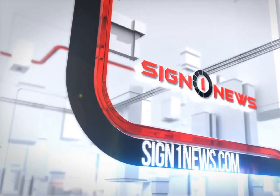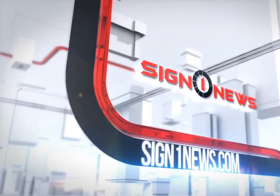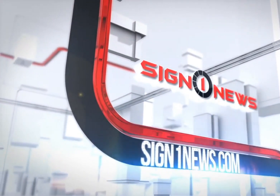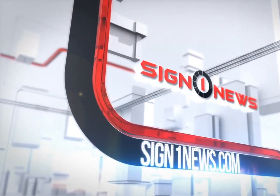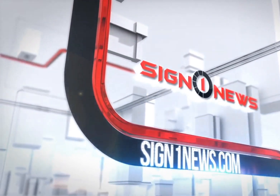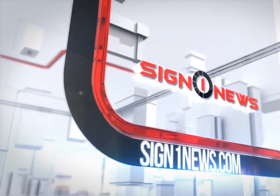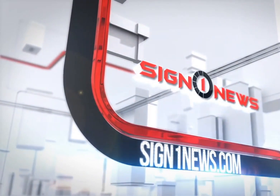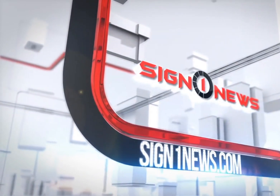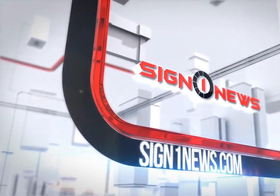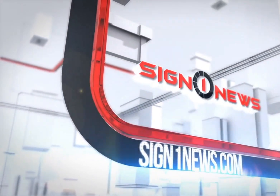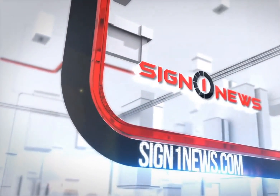Hello, everyone.